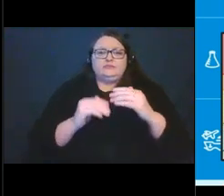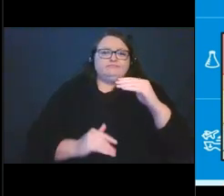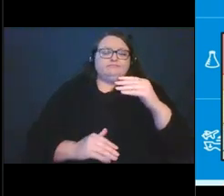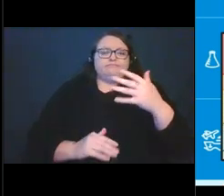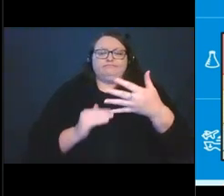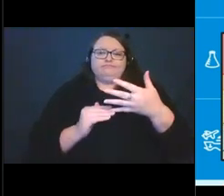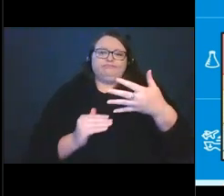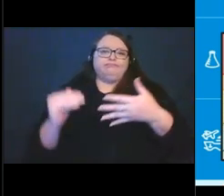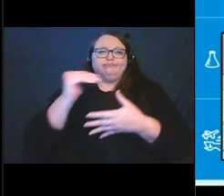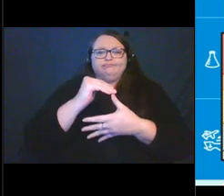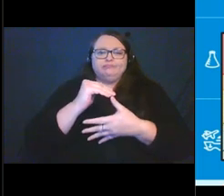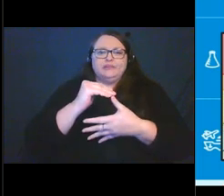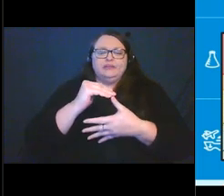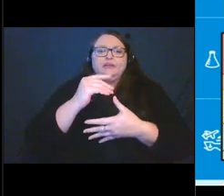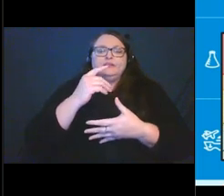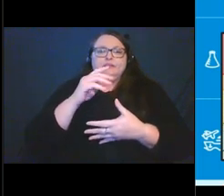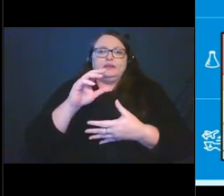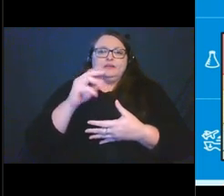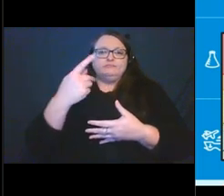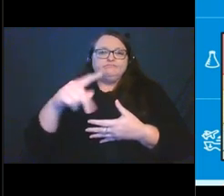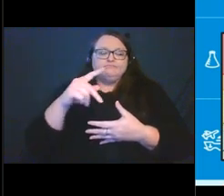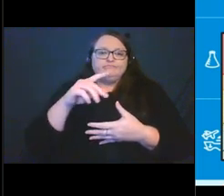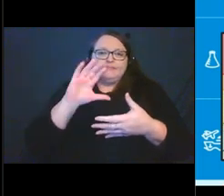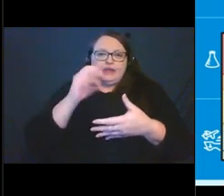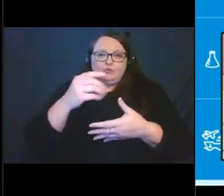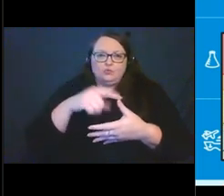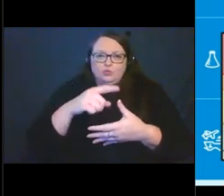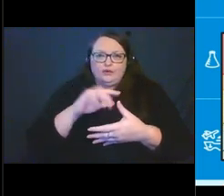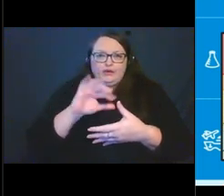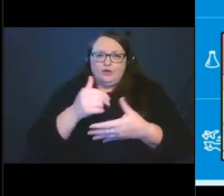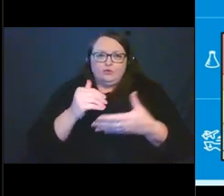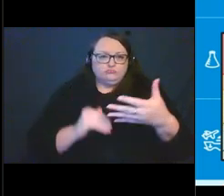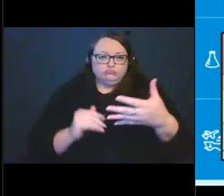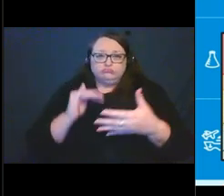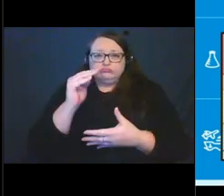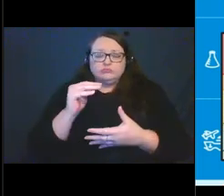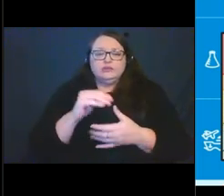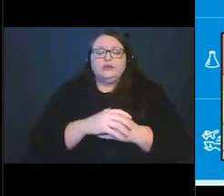magenta in two different ways. The most common are those situations where we have two or more